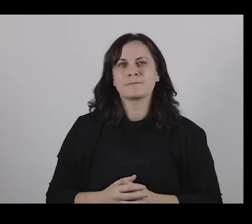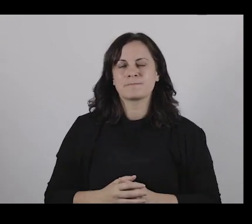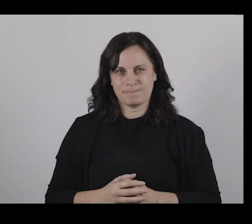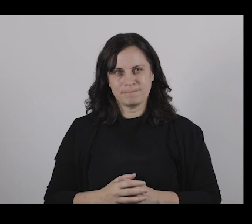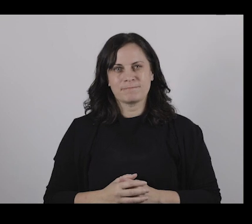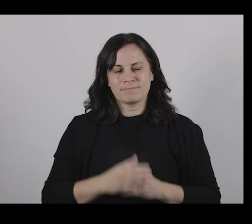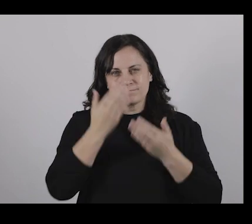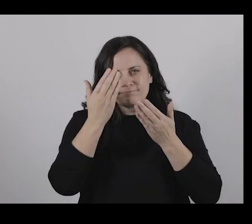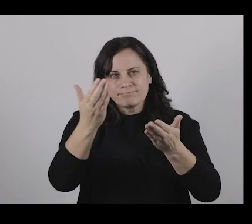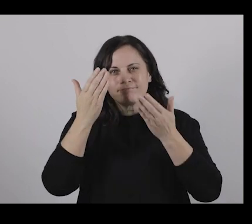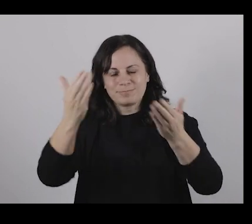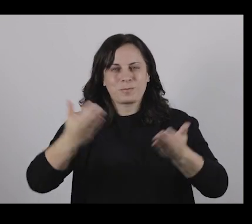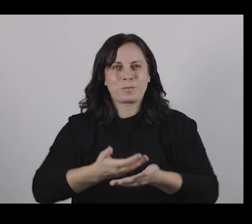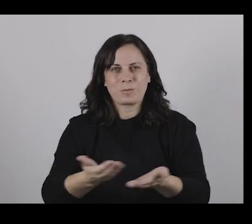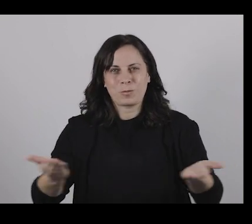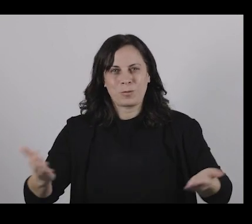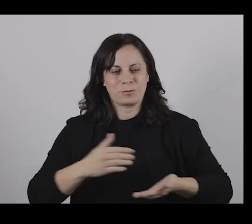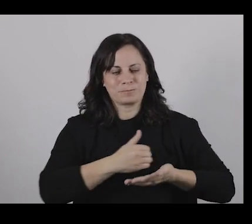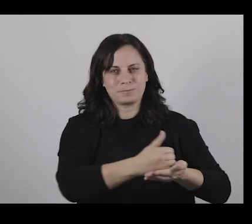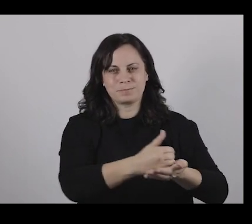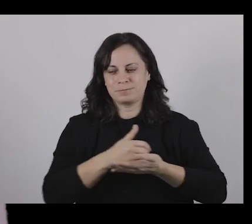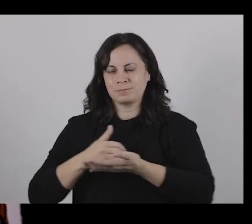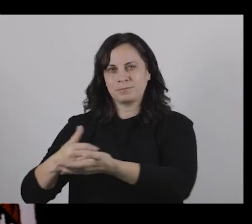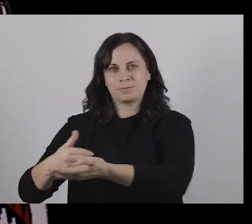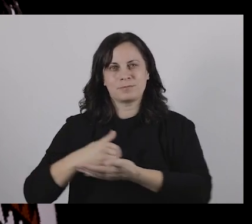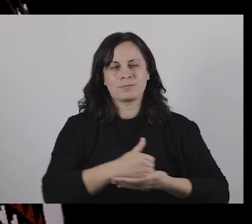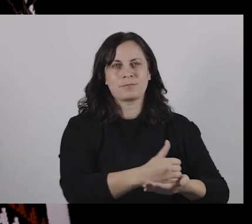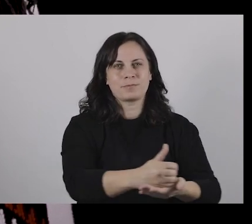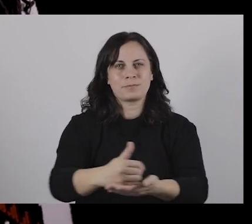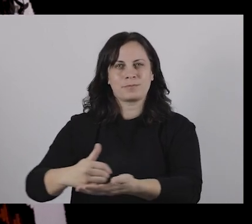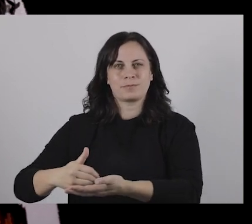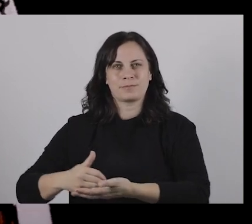I acknowledge you all.